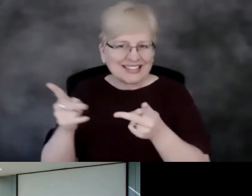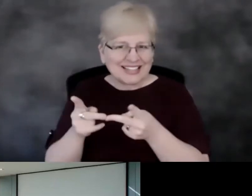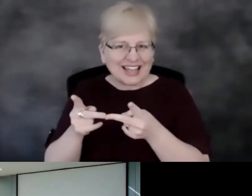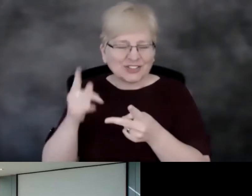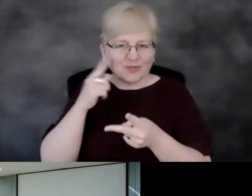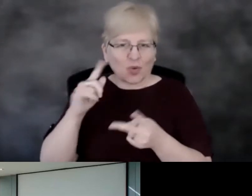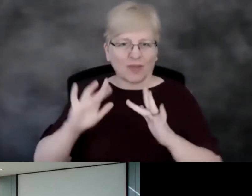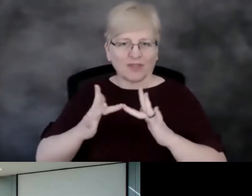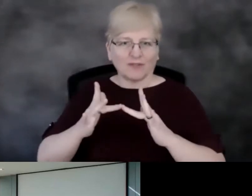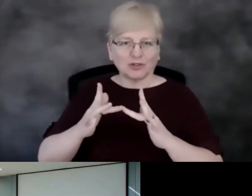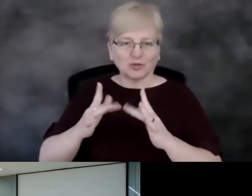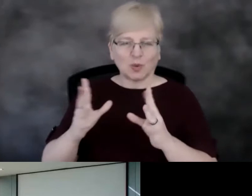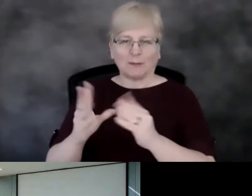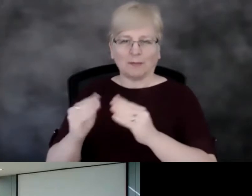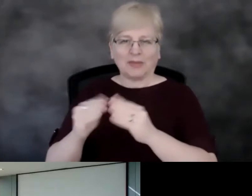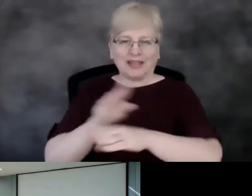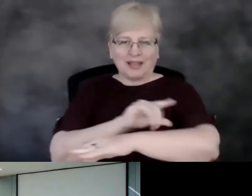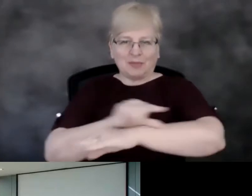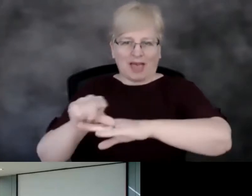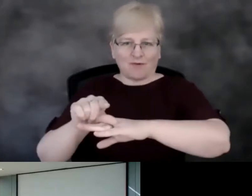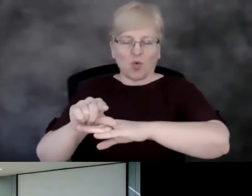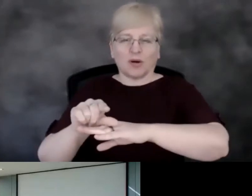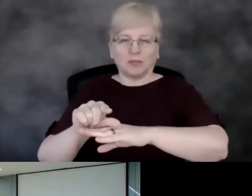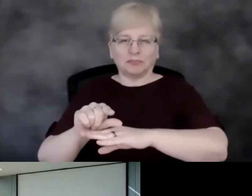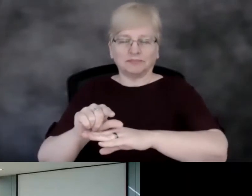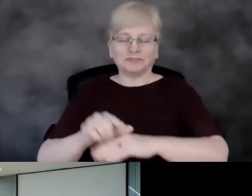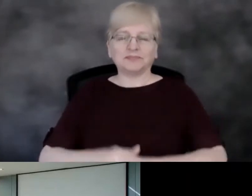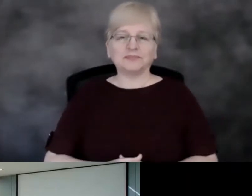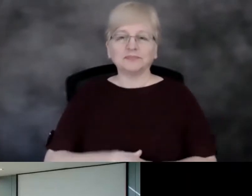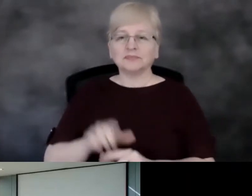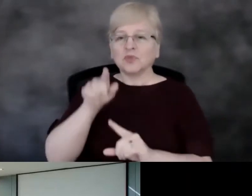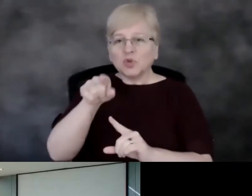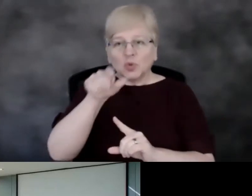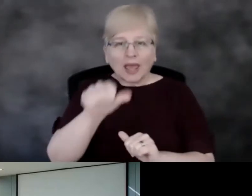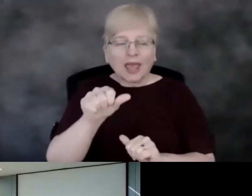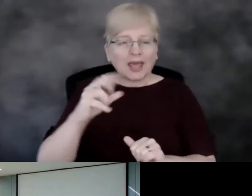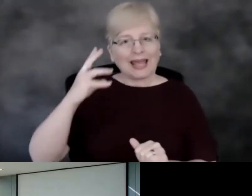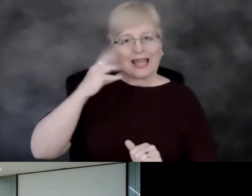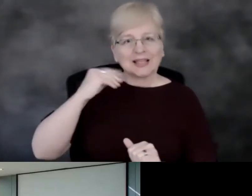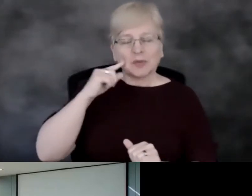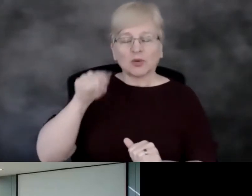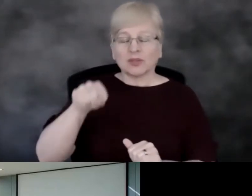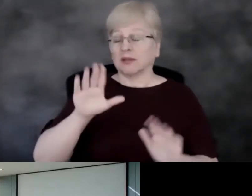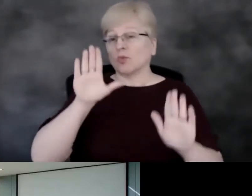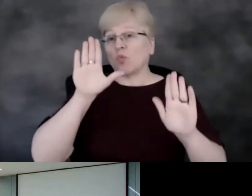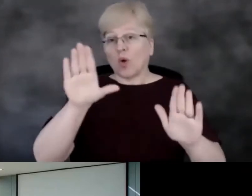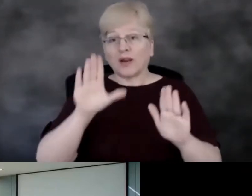platform 16:03:19 can experience these wonderful works